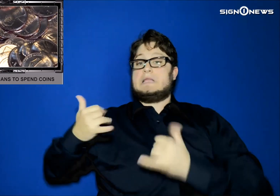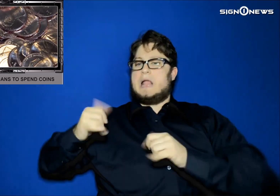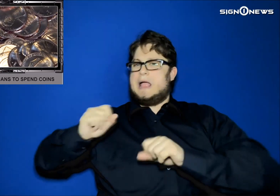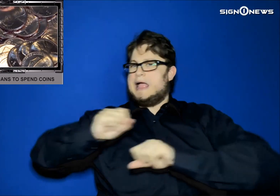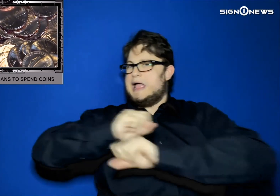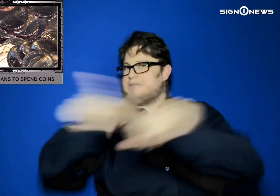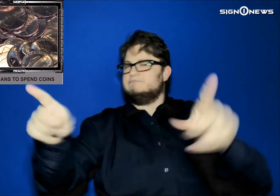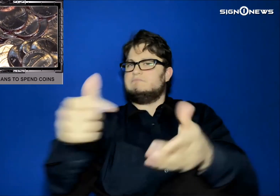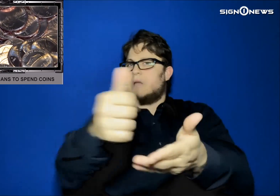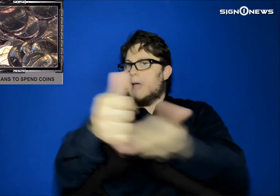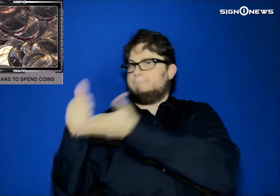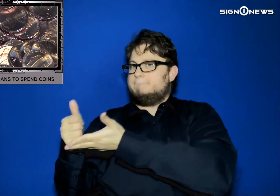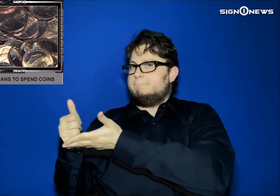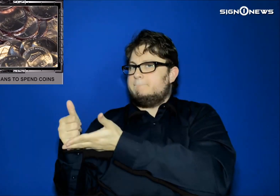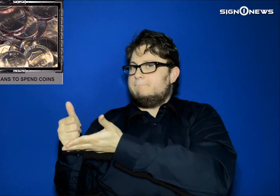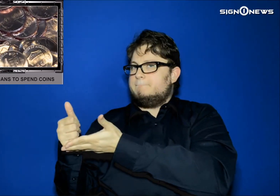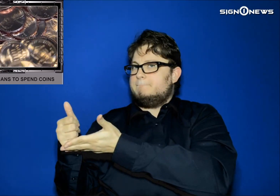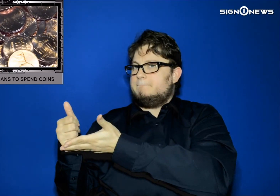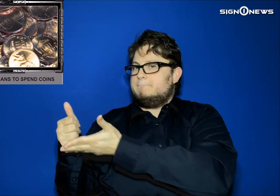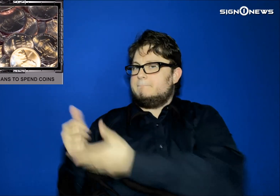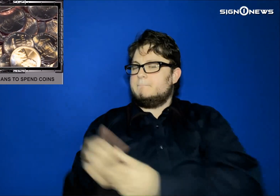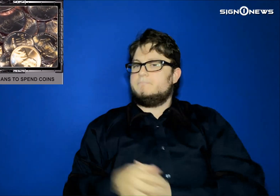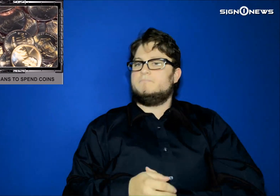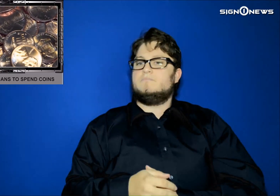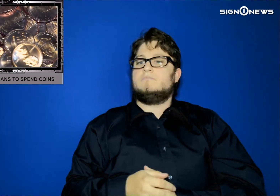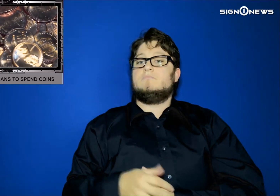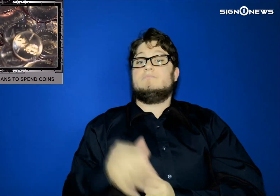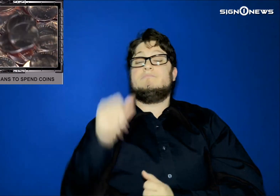It's now asking Americans to help out too.